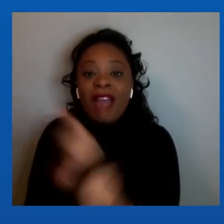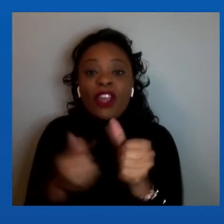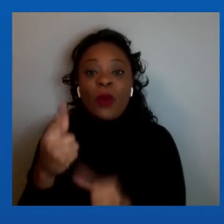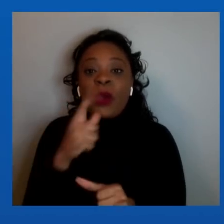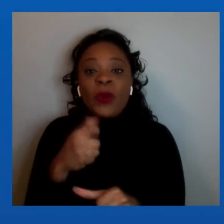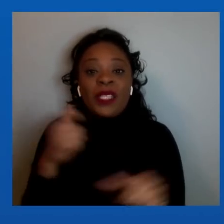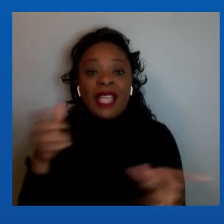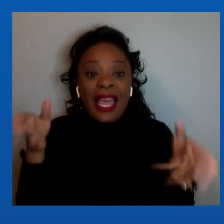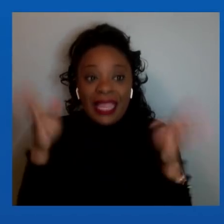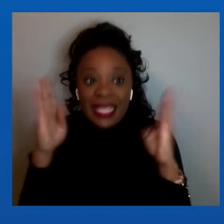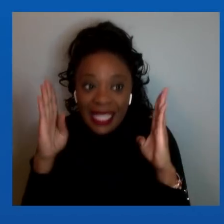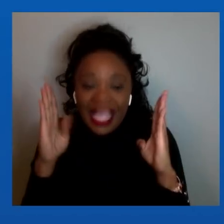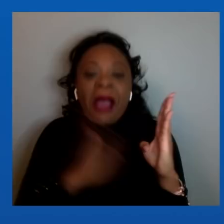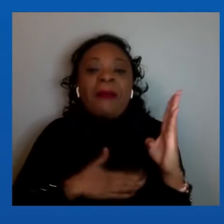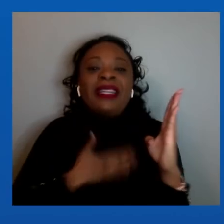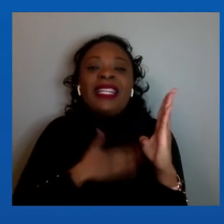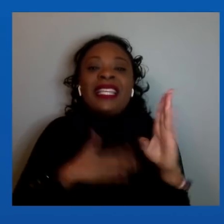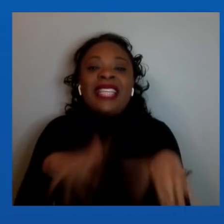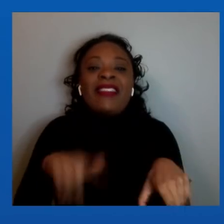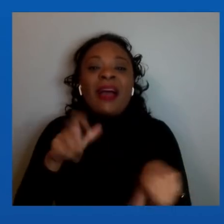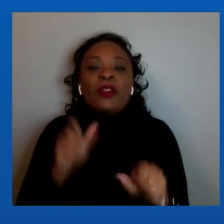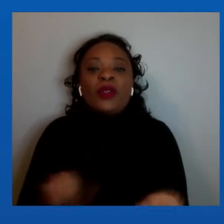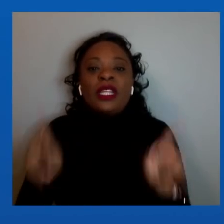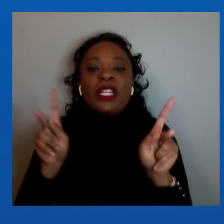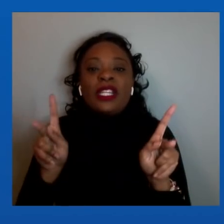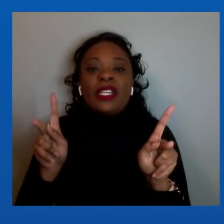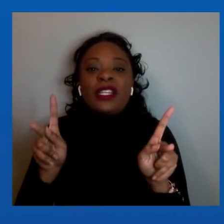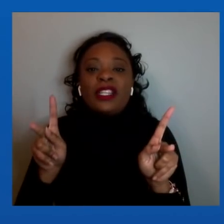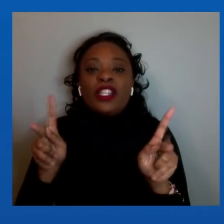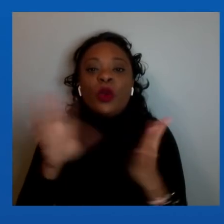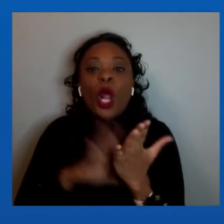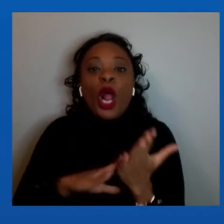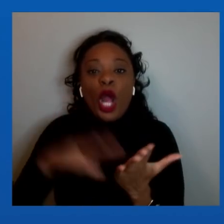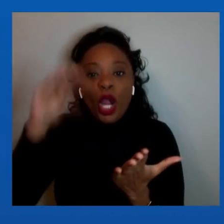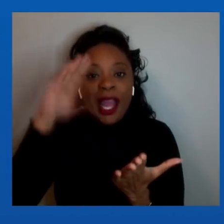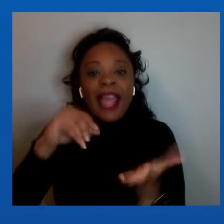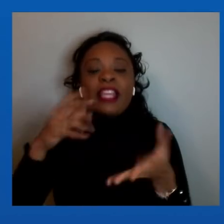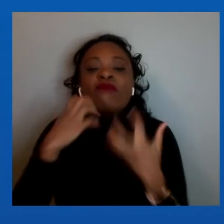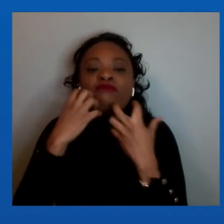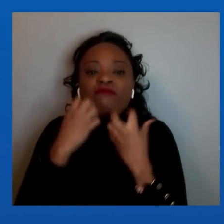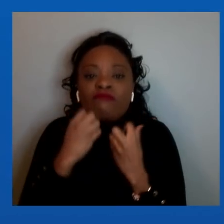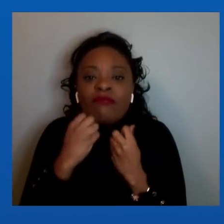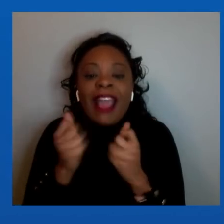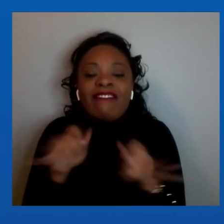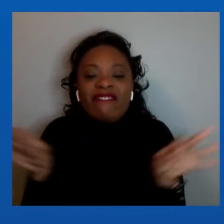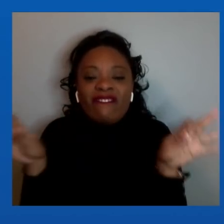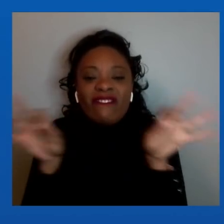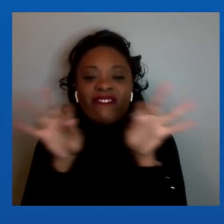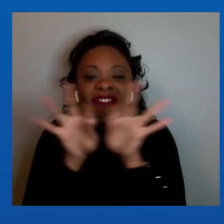please take this opportunity to learn and to cherish and value that you are not alone,